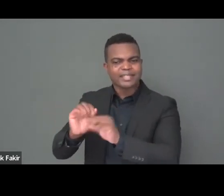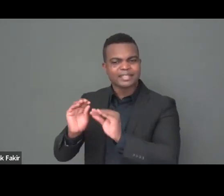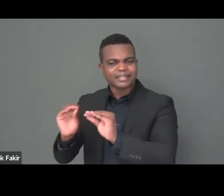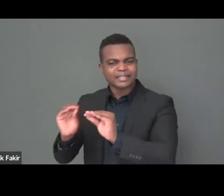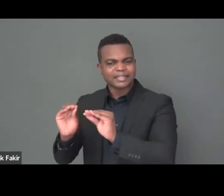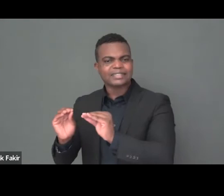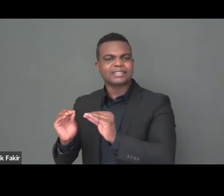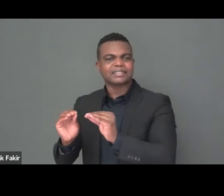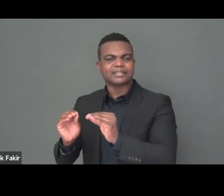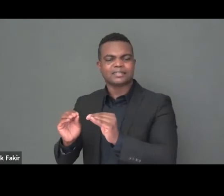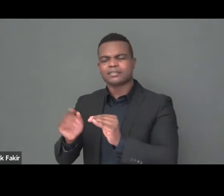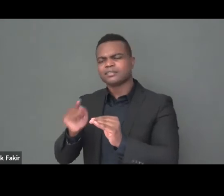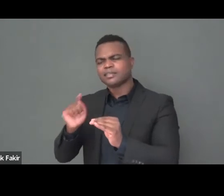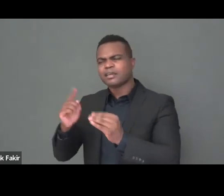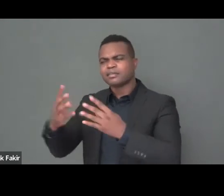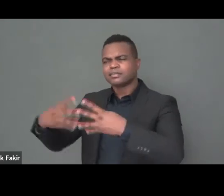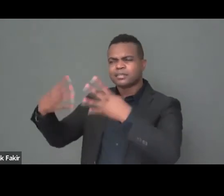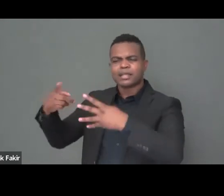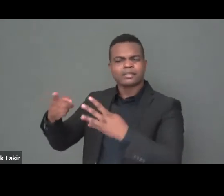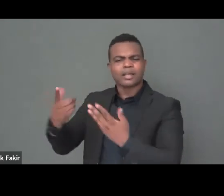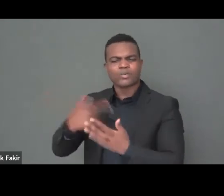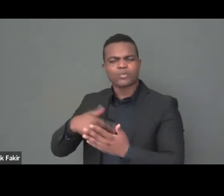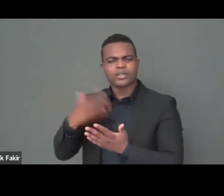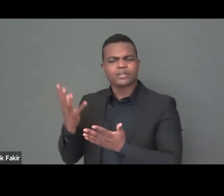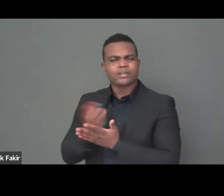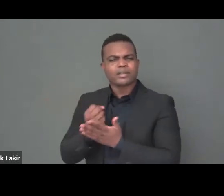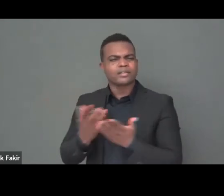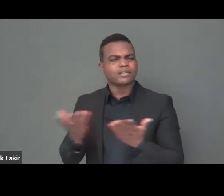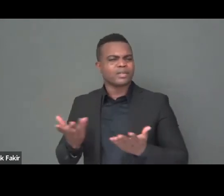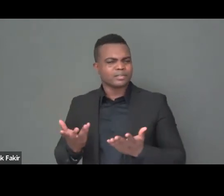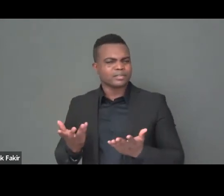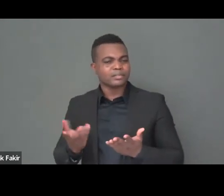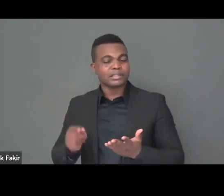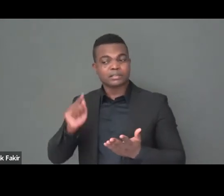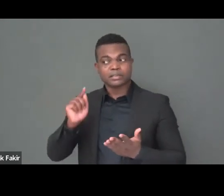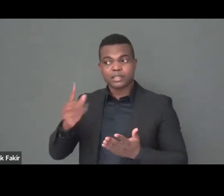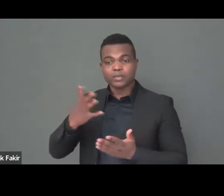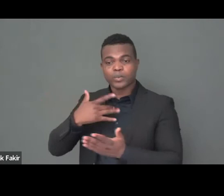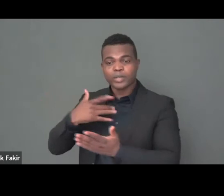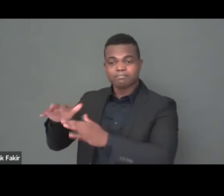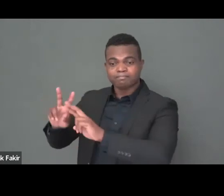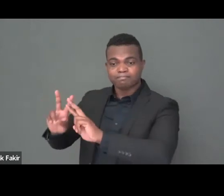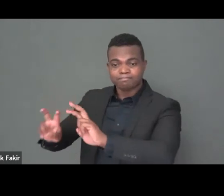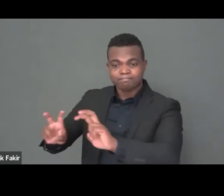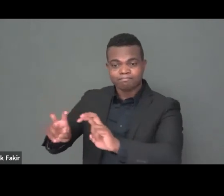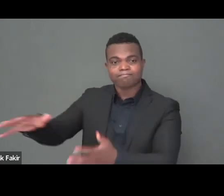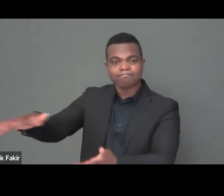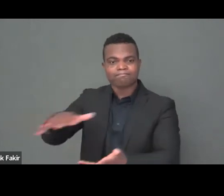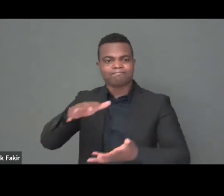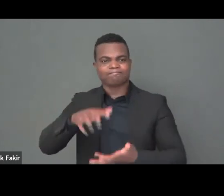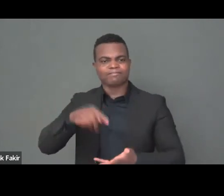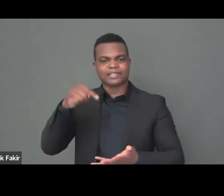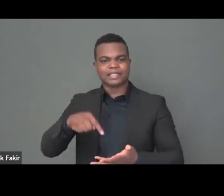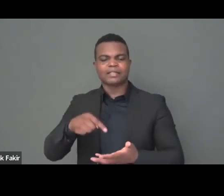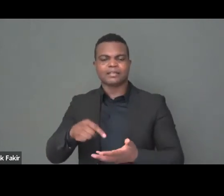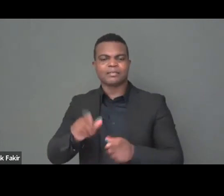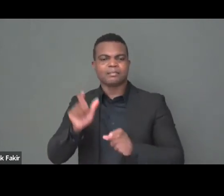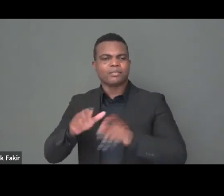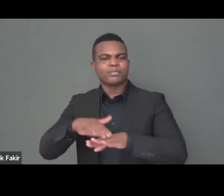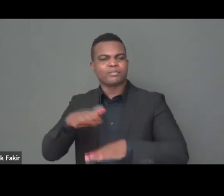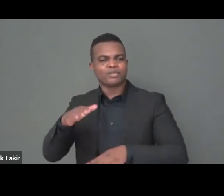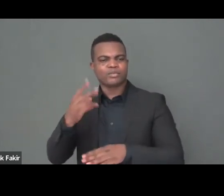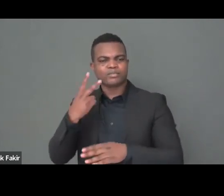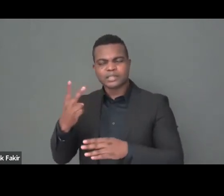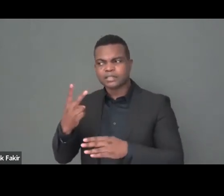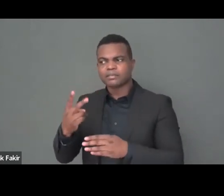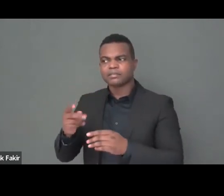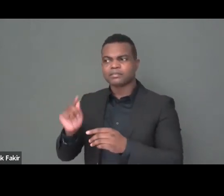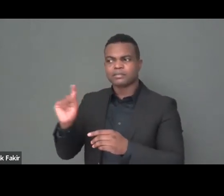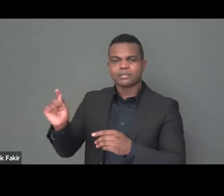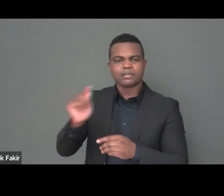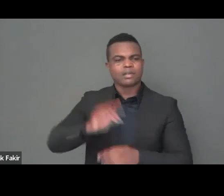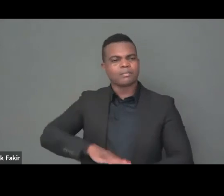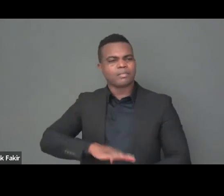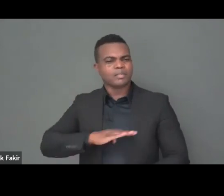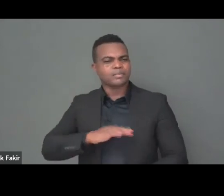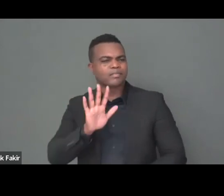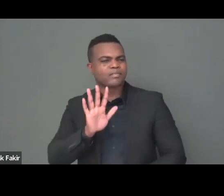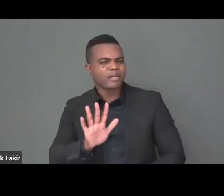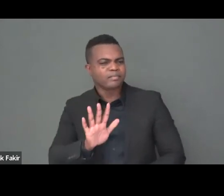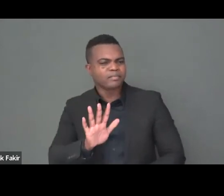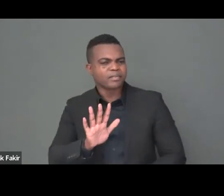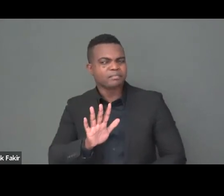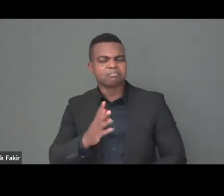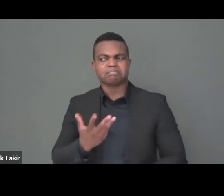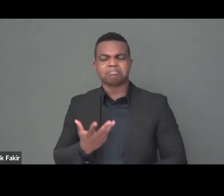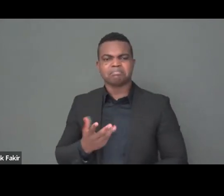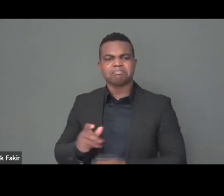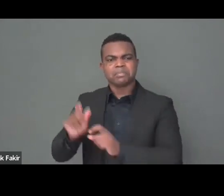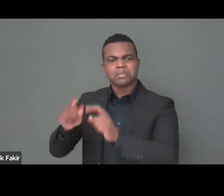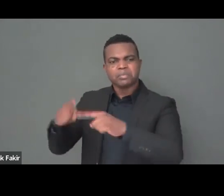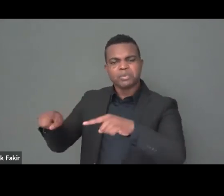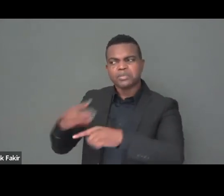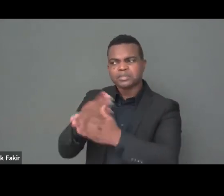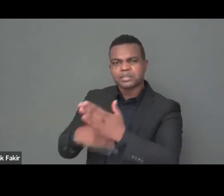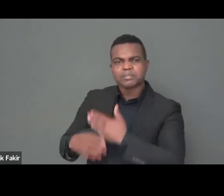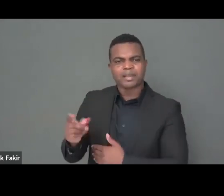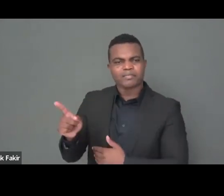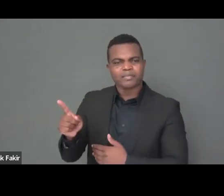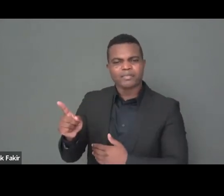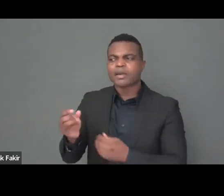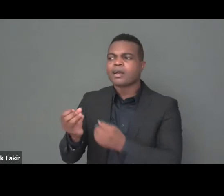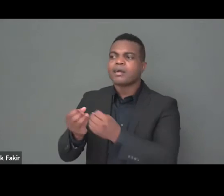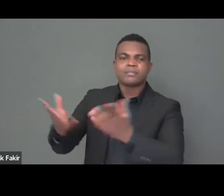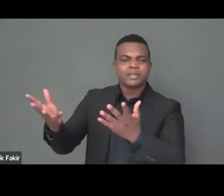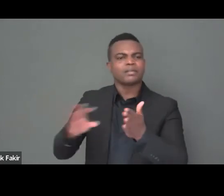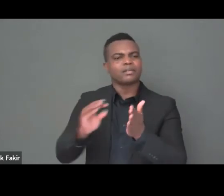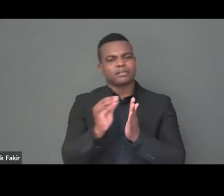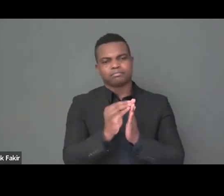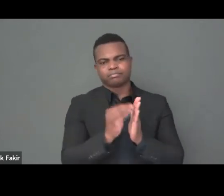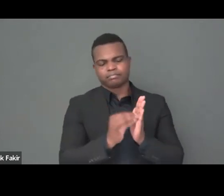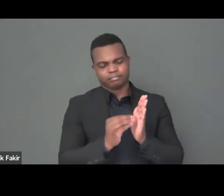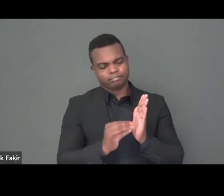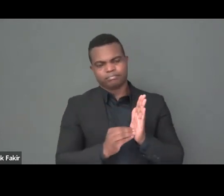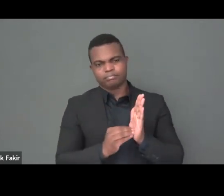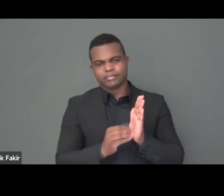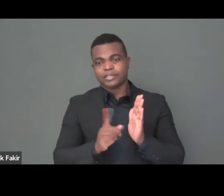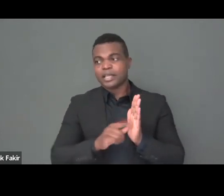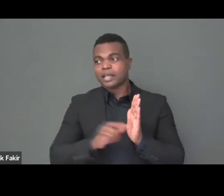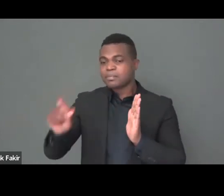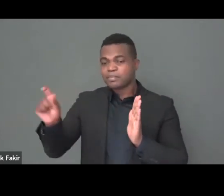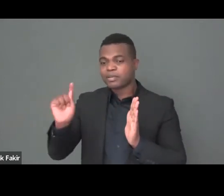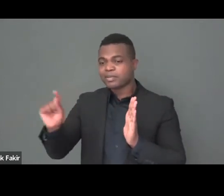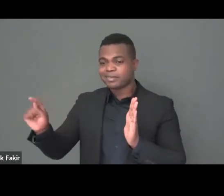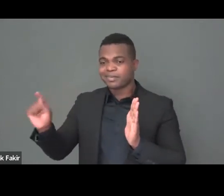Eric Ngondi: of being involved, having taken time to have the Washington set group of questions incorporated in the sensors We saw this as an opportunity and as a disability movement we looked forward to having a disability data yeah.